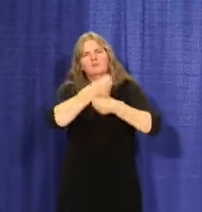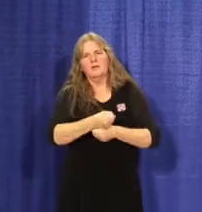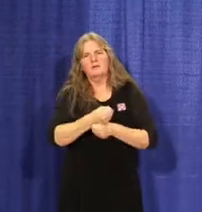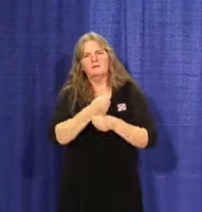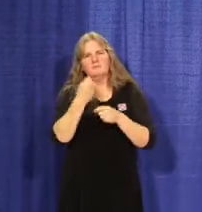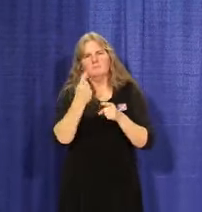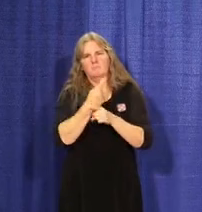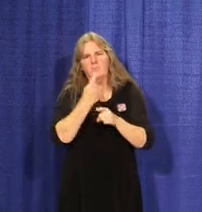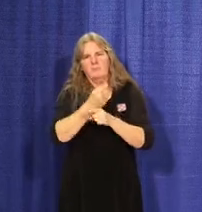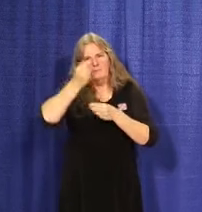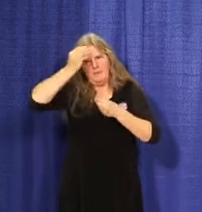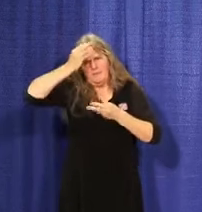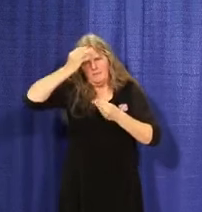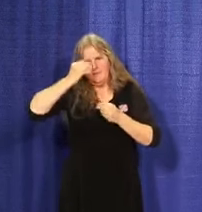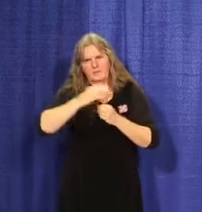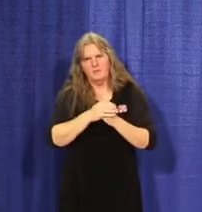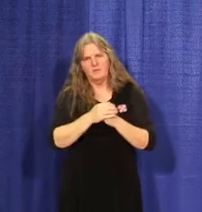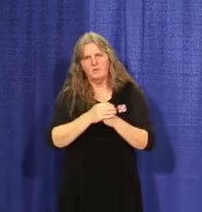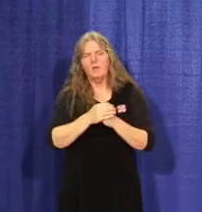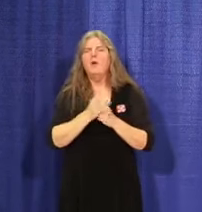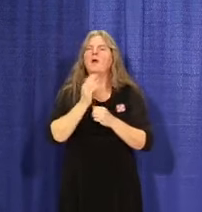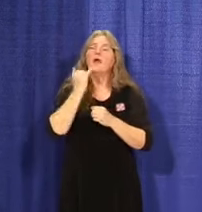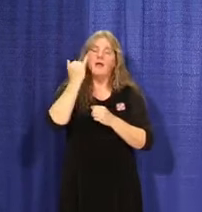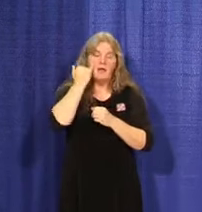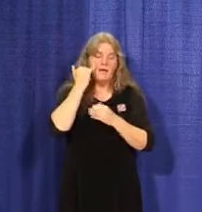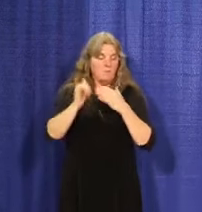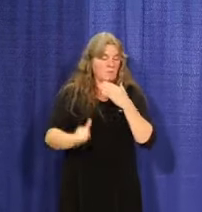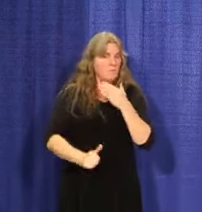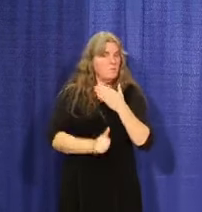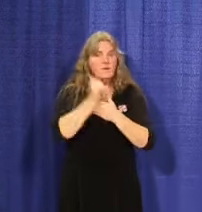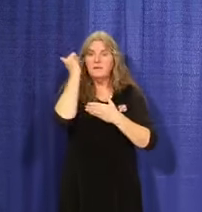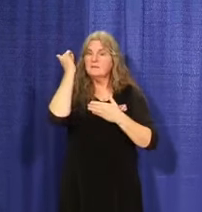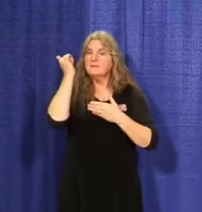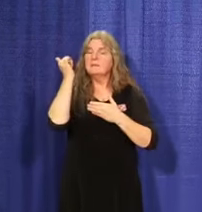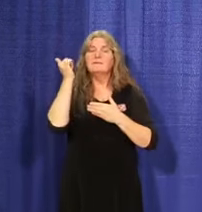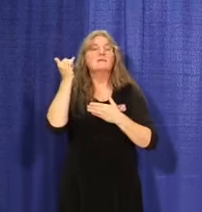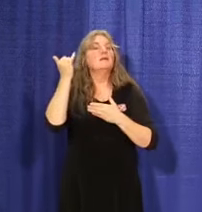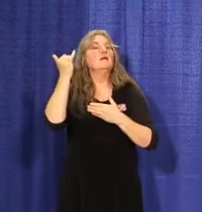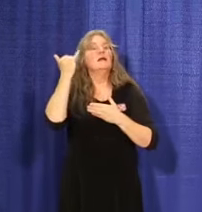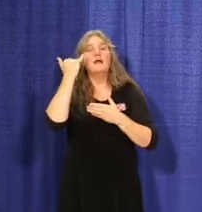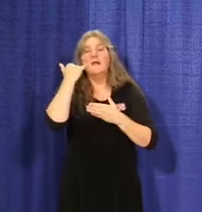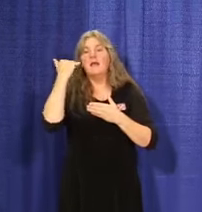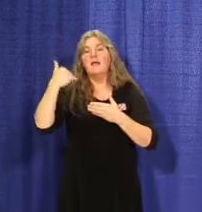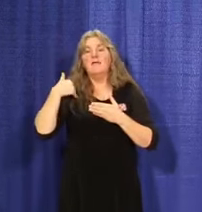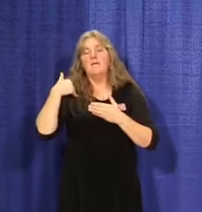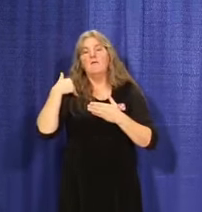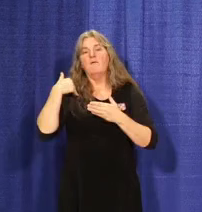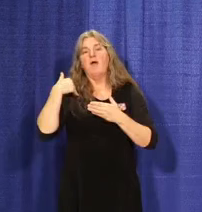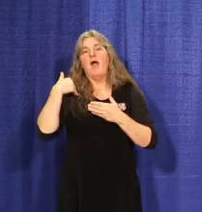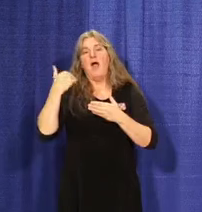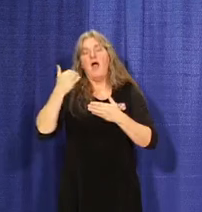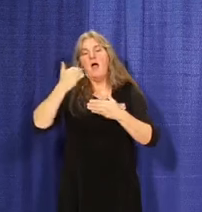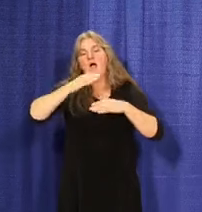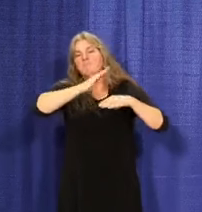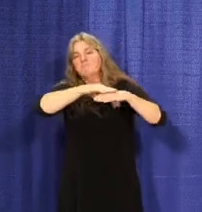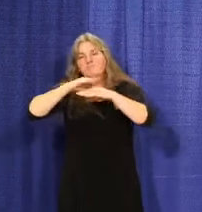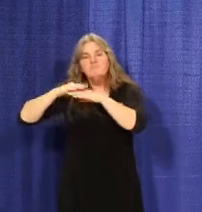always be normal, formal notification and information on the Yukon.ca website.